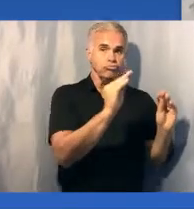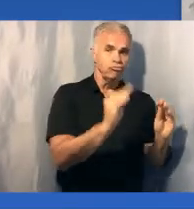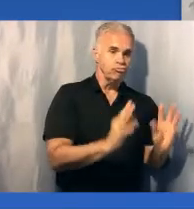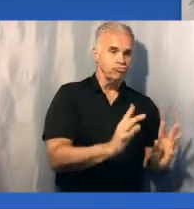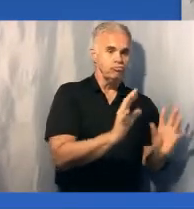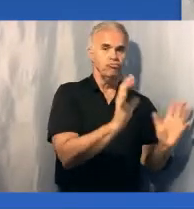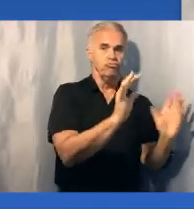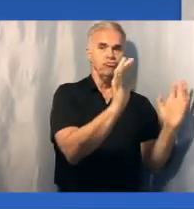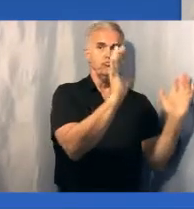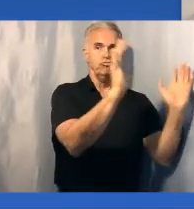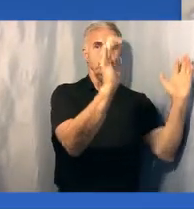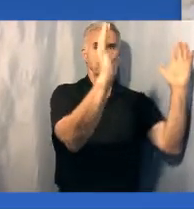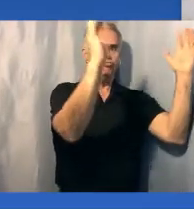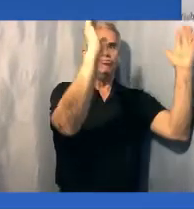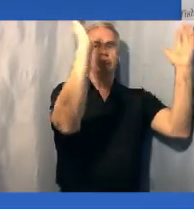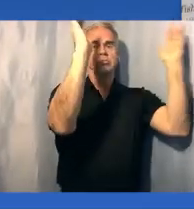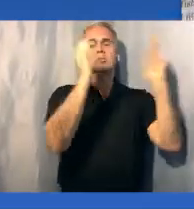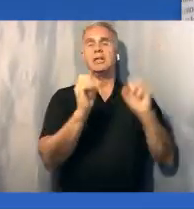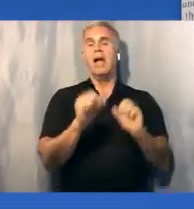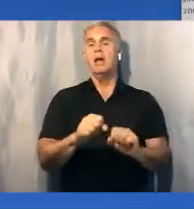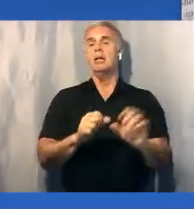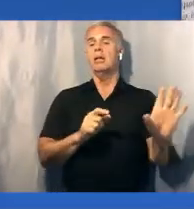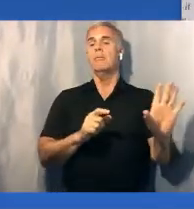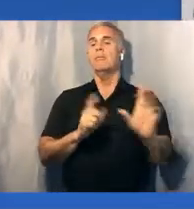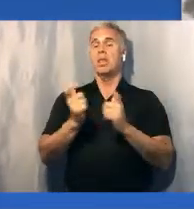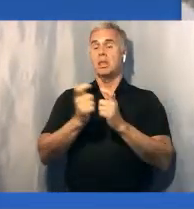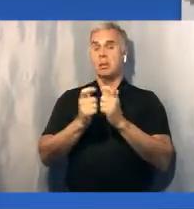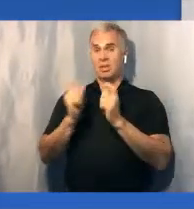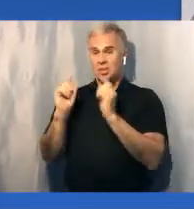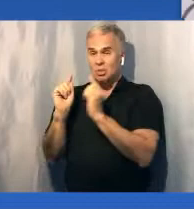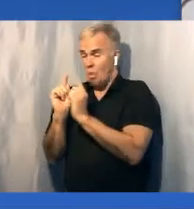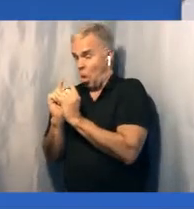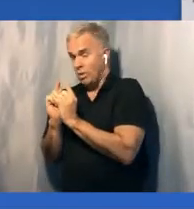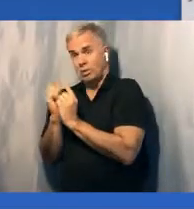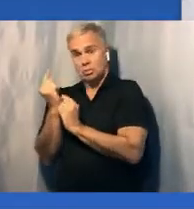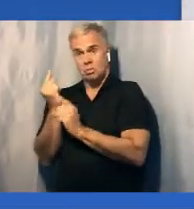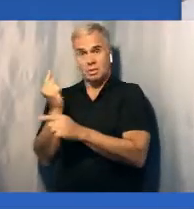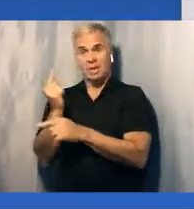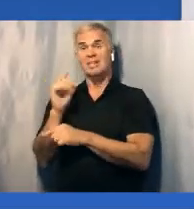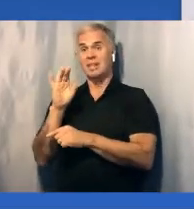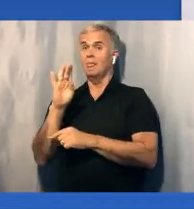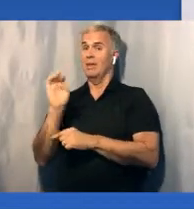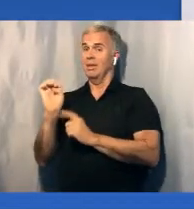more twigs and sticks are added. The tiniest nest of all